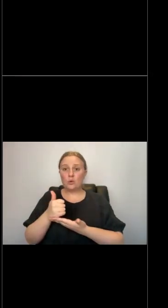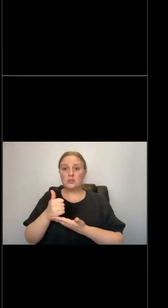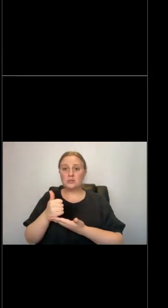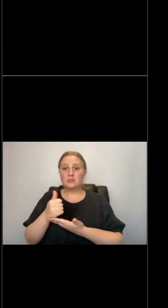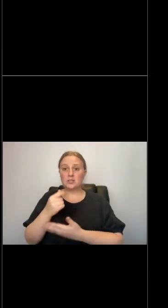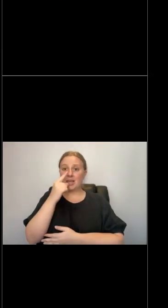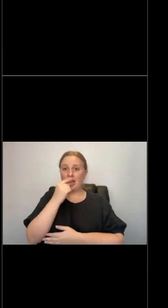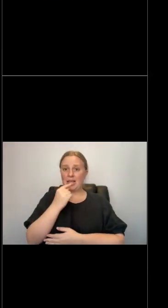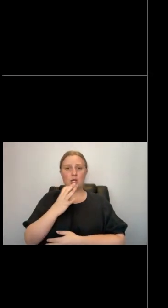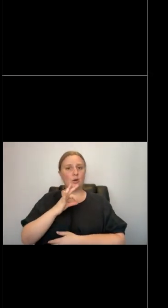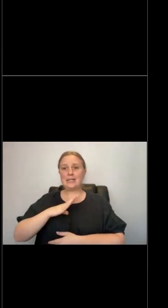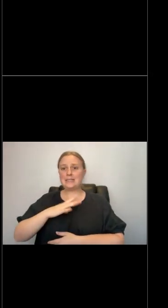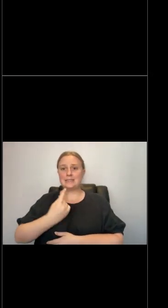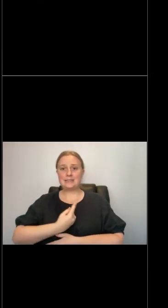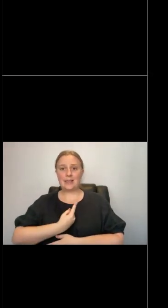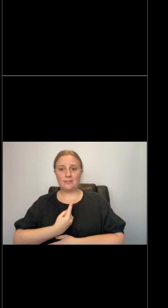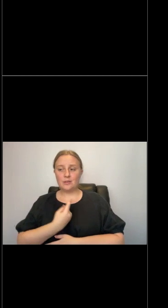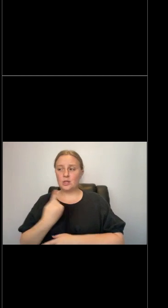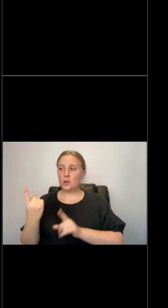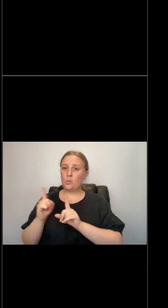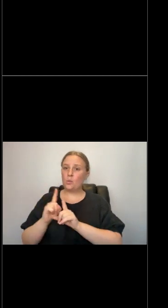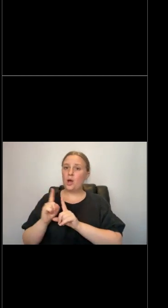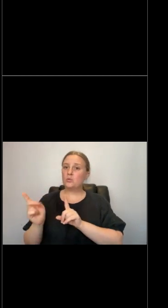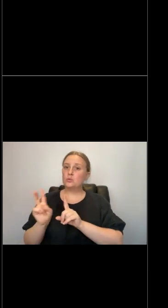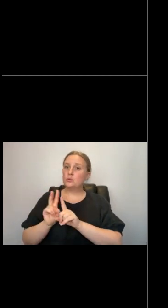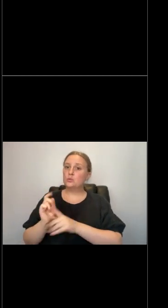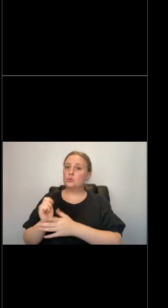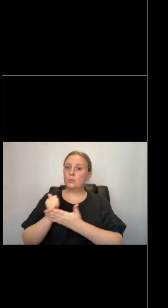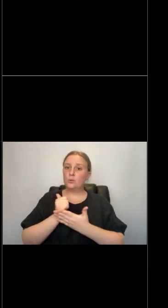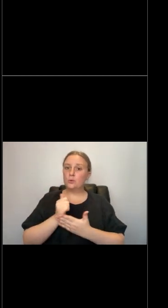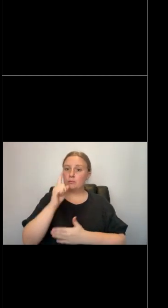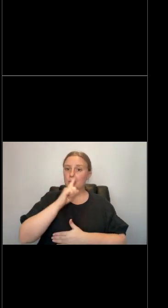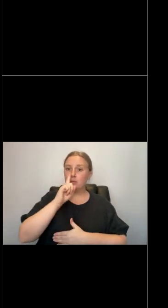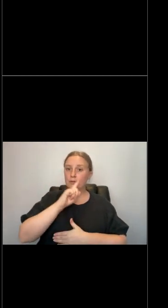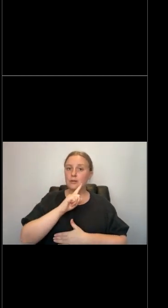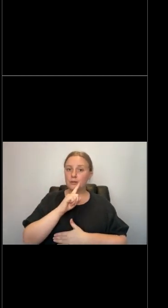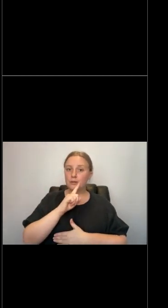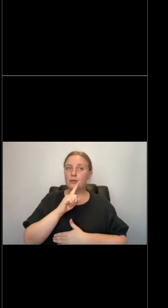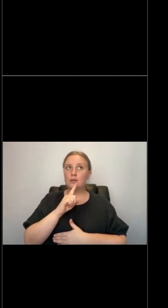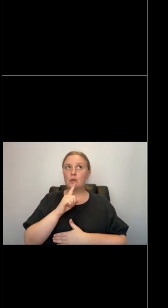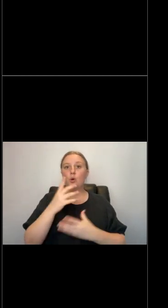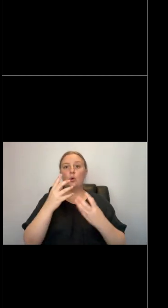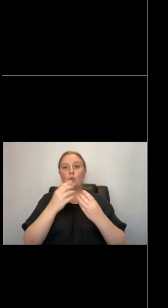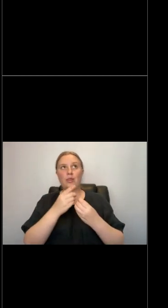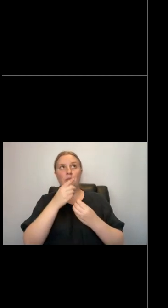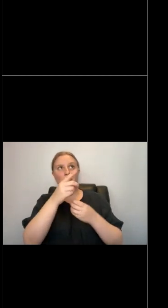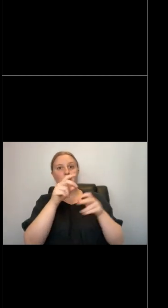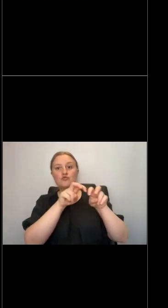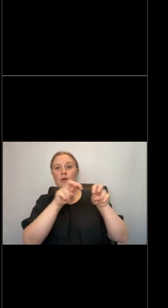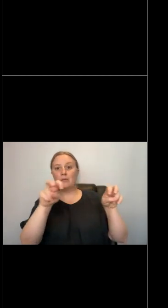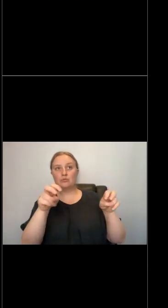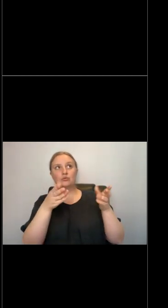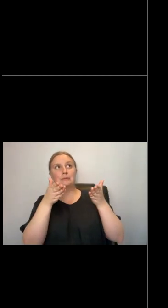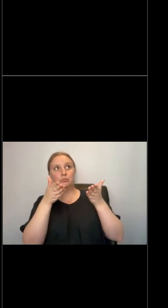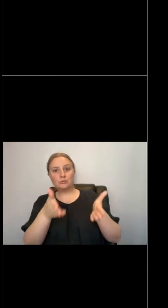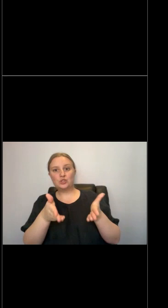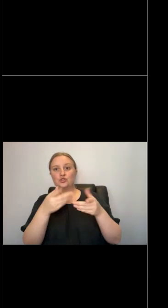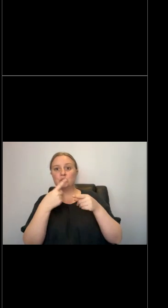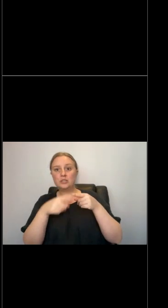support people with the permission of the tribunal.